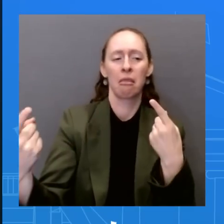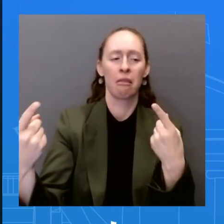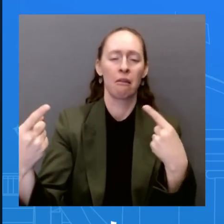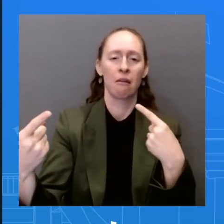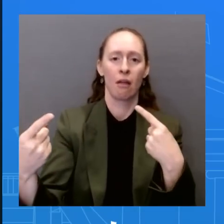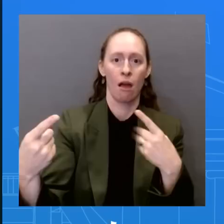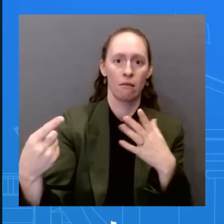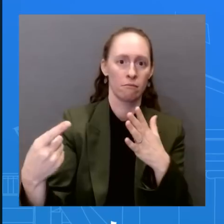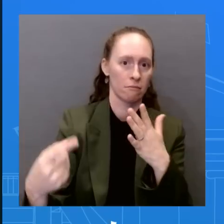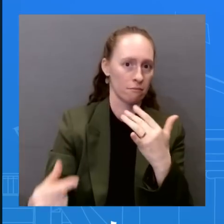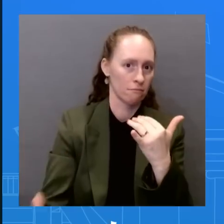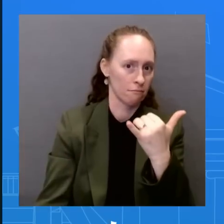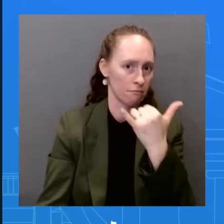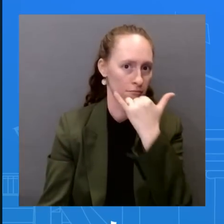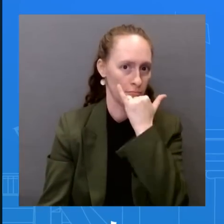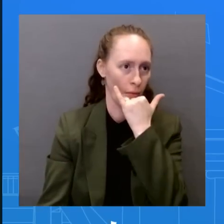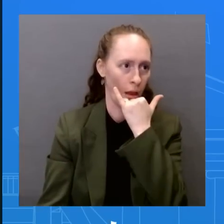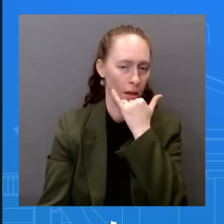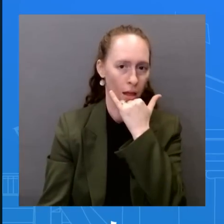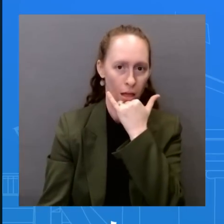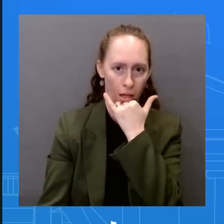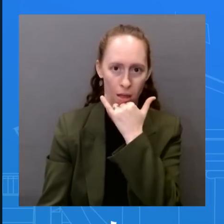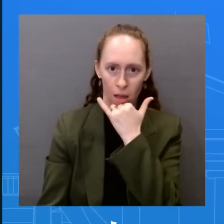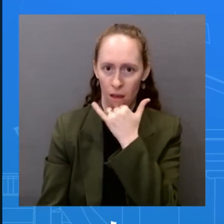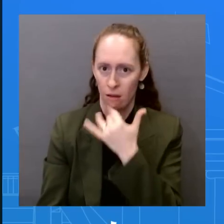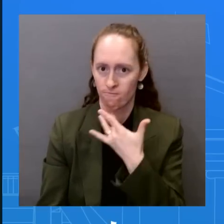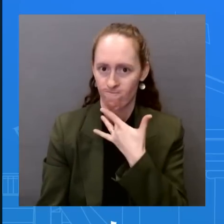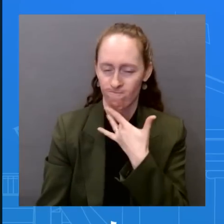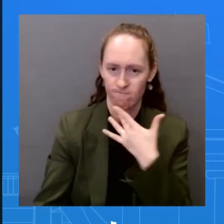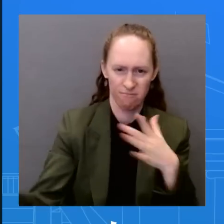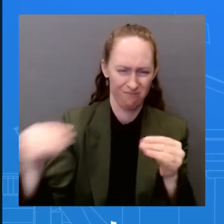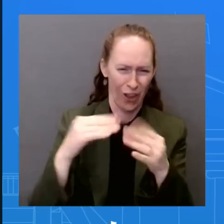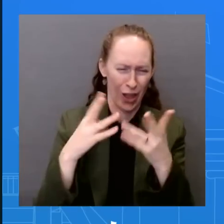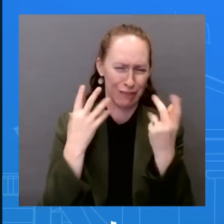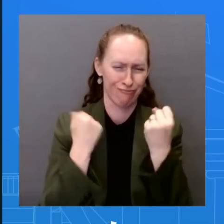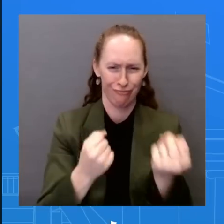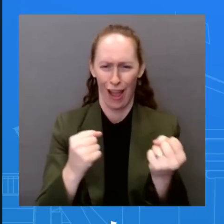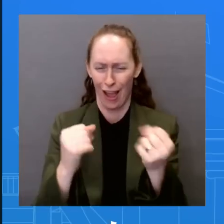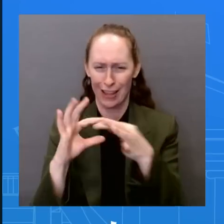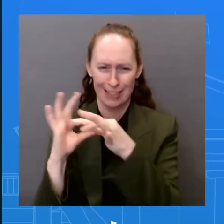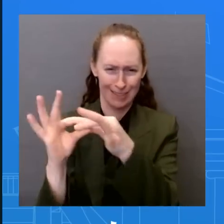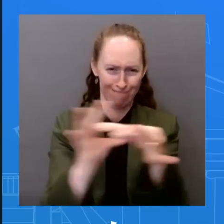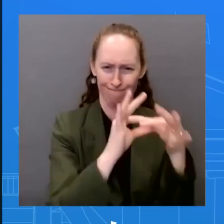the President was in Europe recently, just before -- just before the summer.